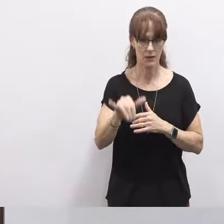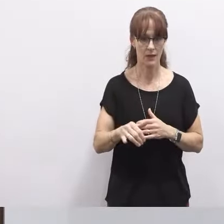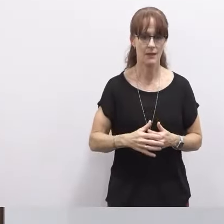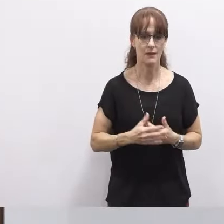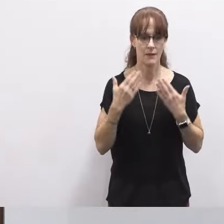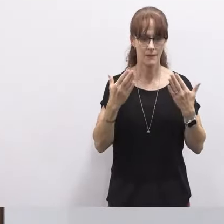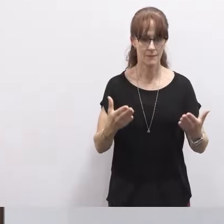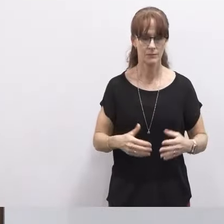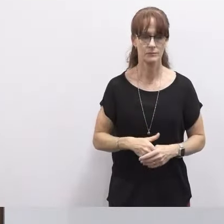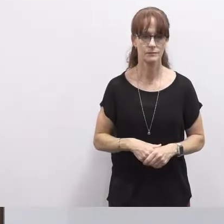Thank you.